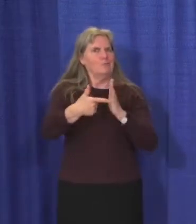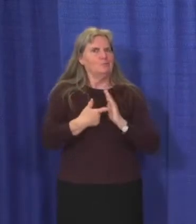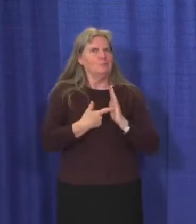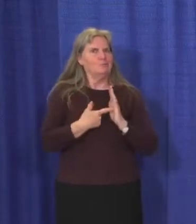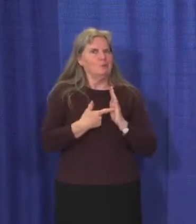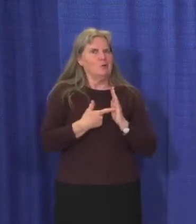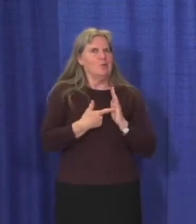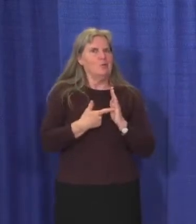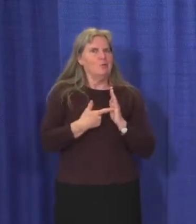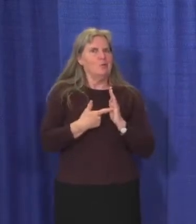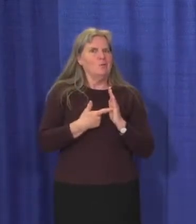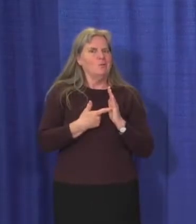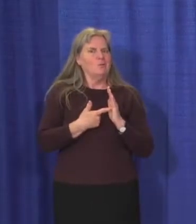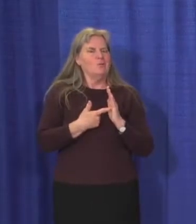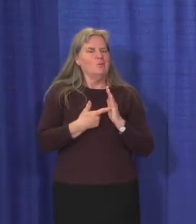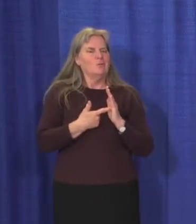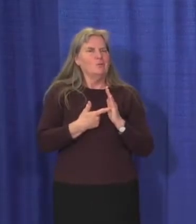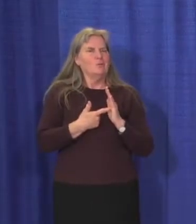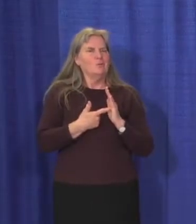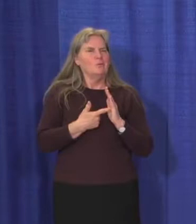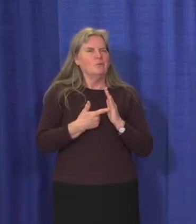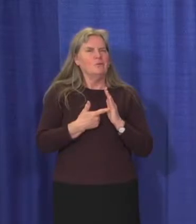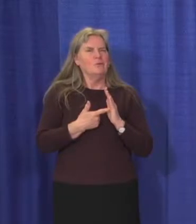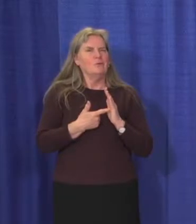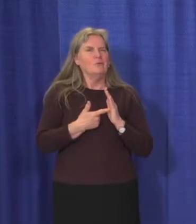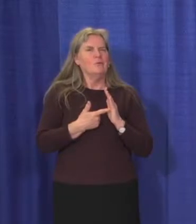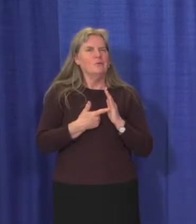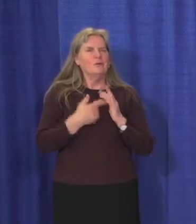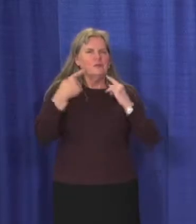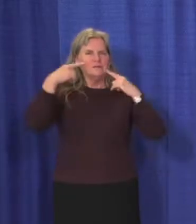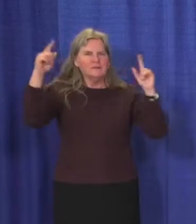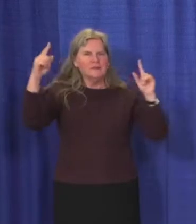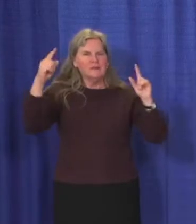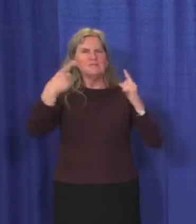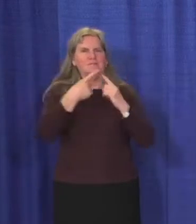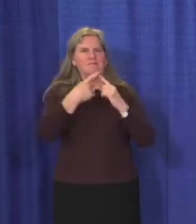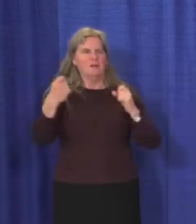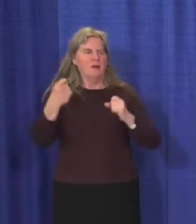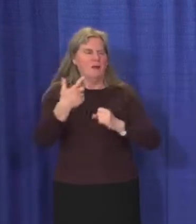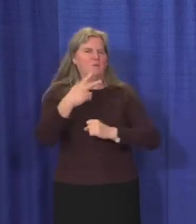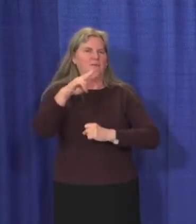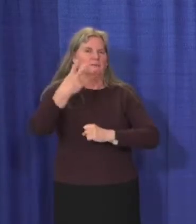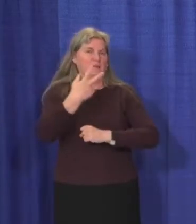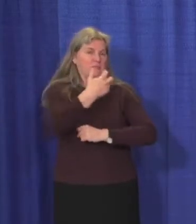a station to the confidence in the fully vaccinated a fact in